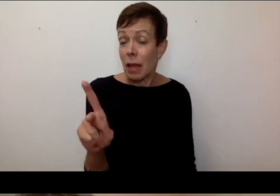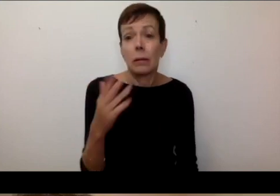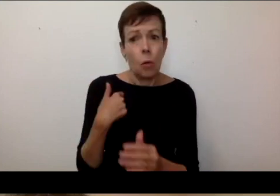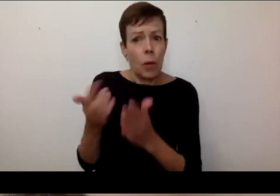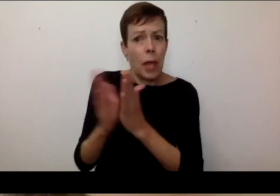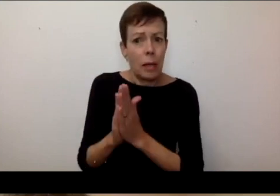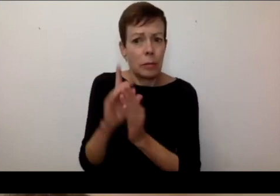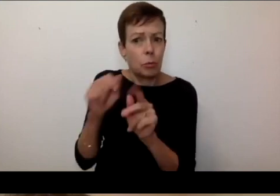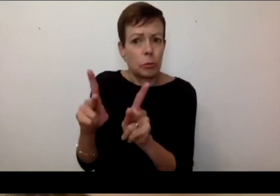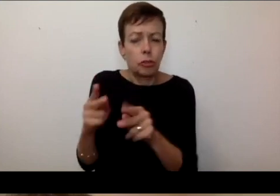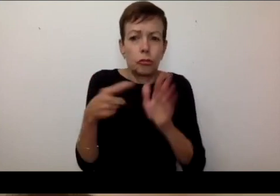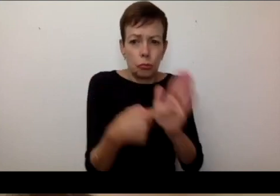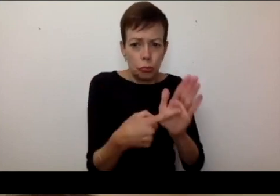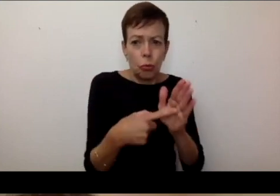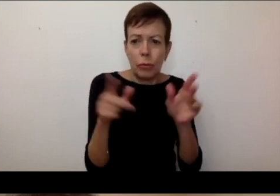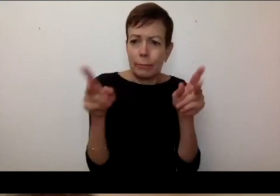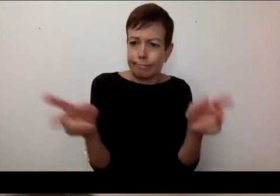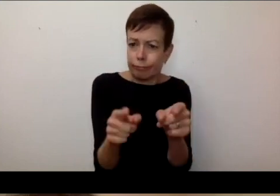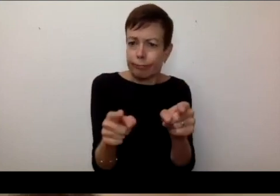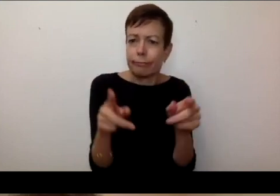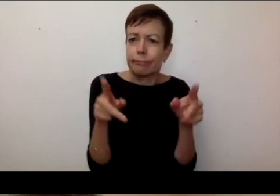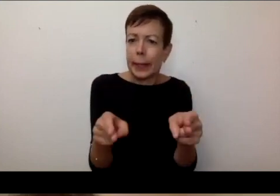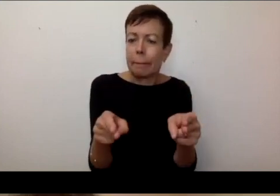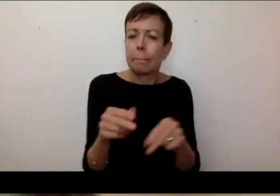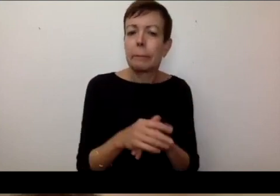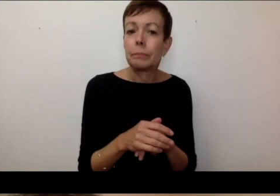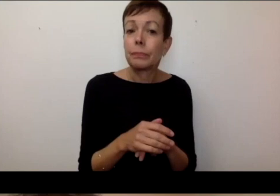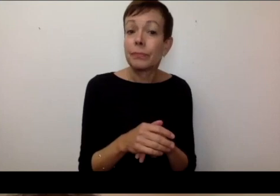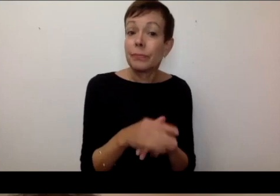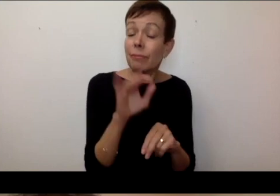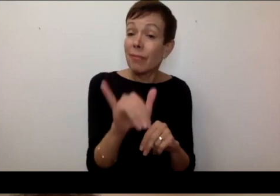guarantee that the letter wants and refers to